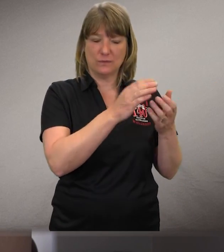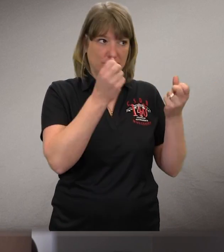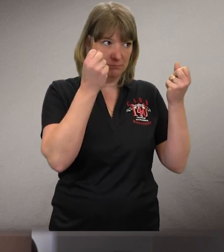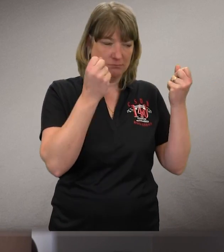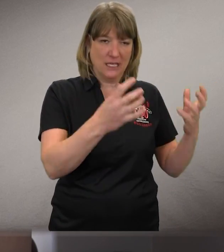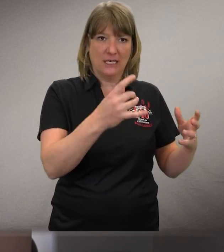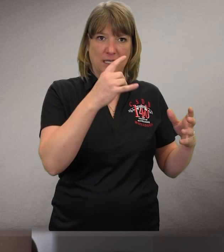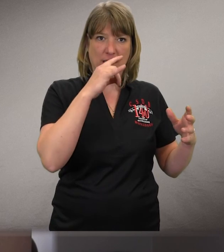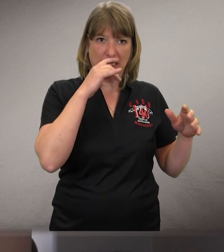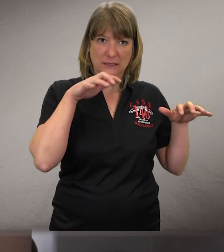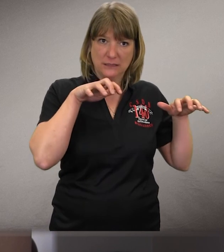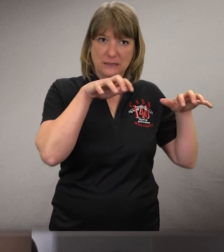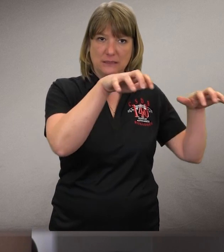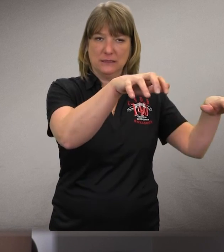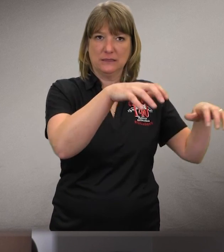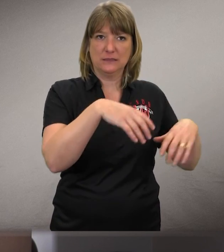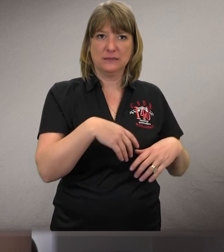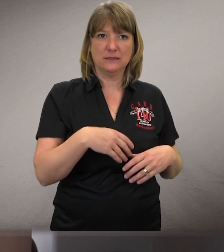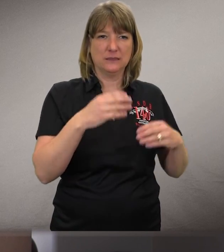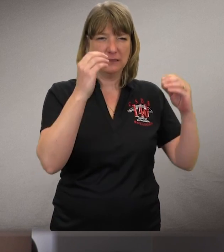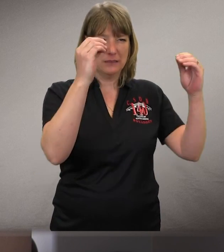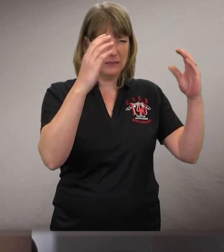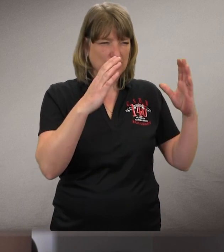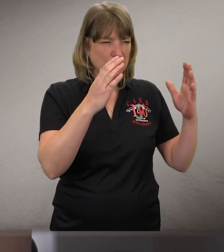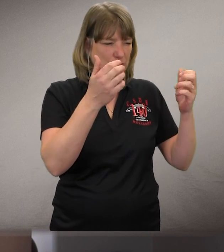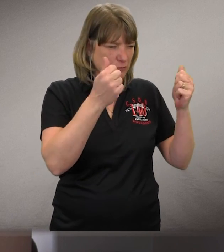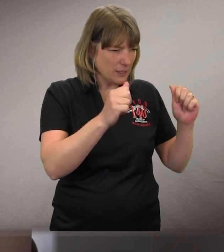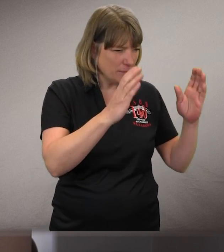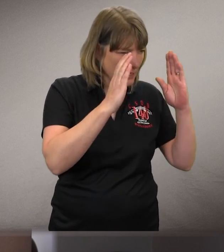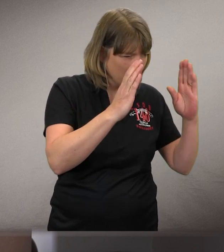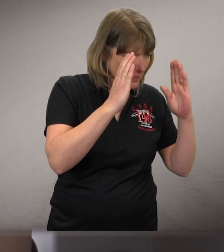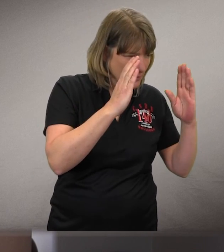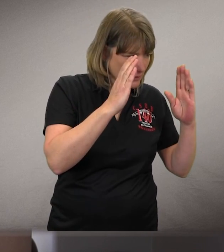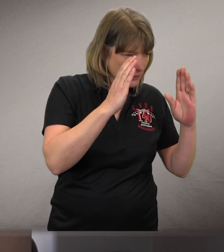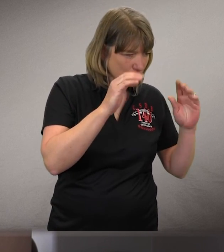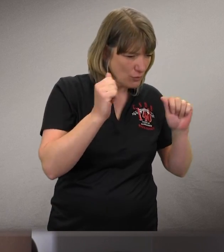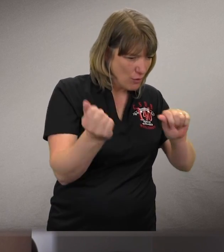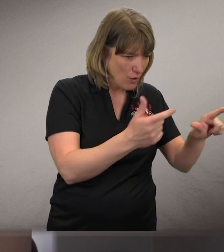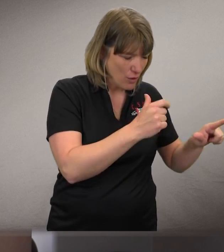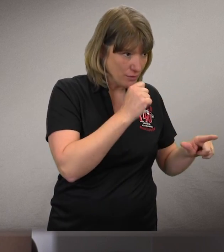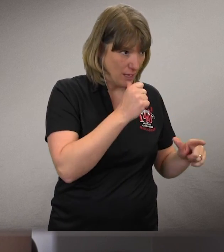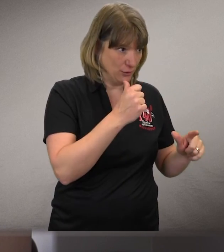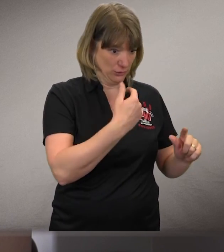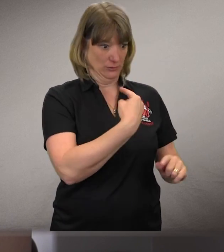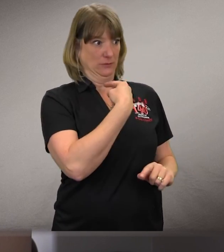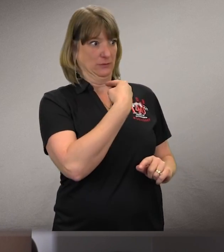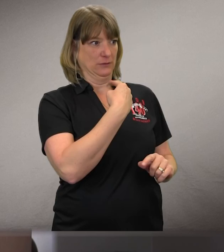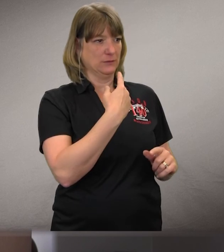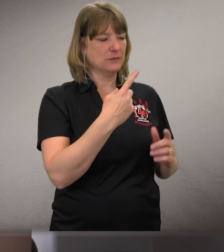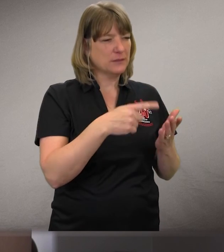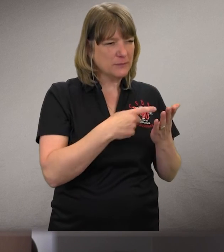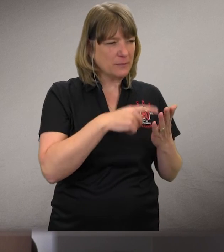there're a lot more kids, and the teacher would try to pay attention to everyone and not just on you.